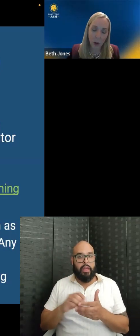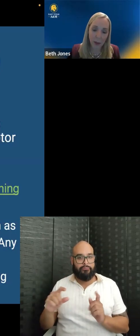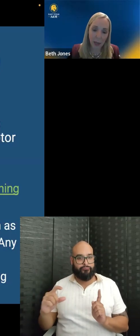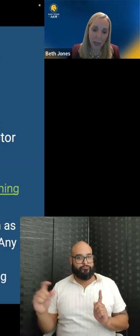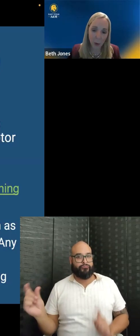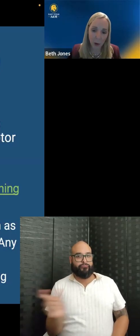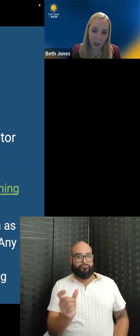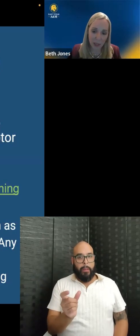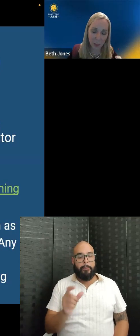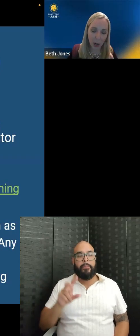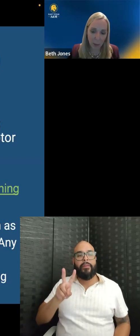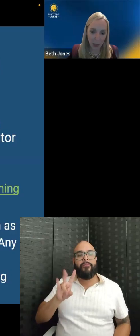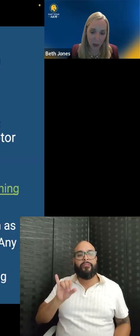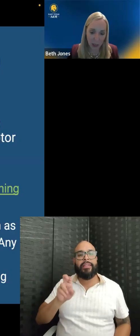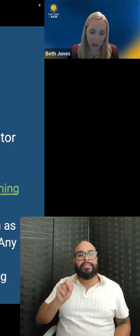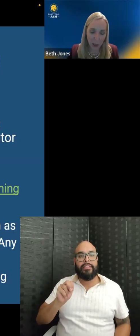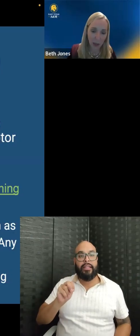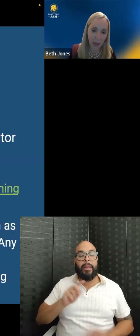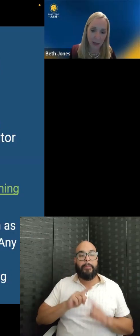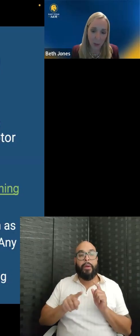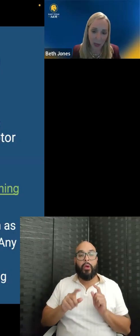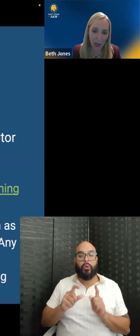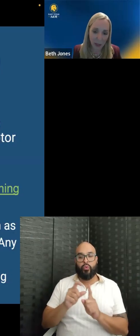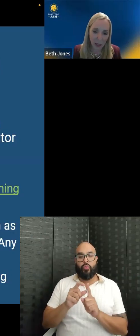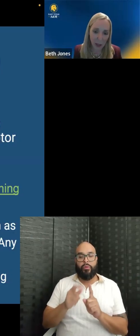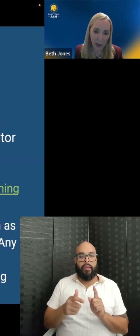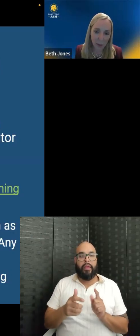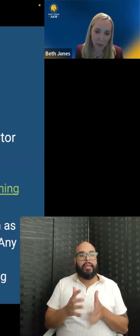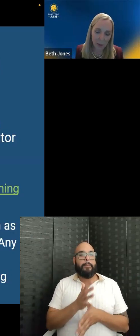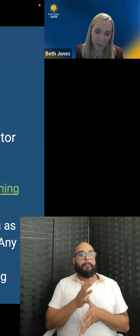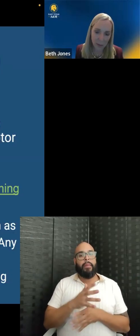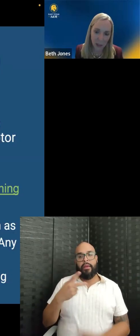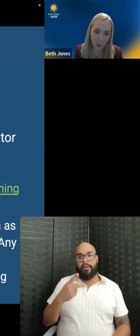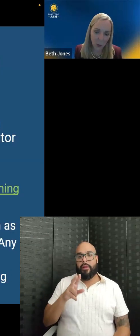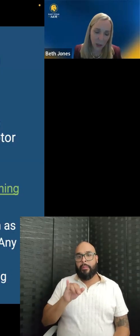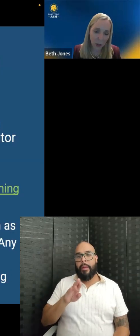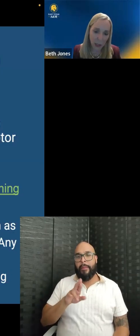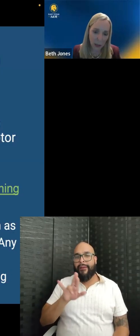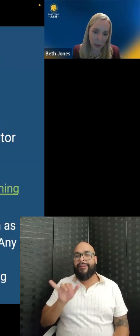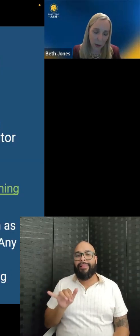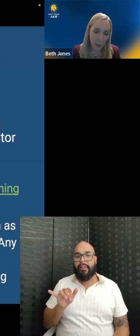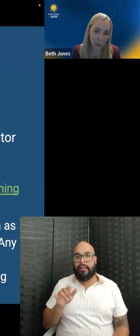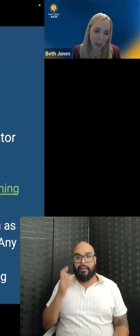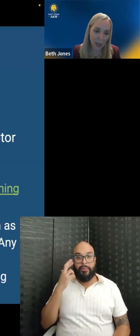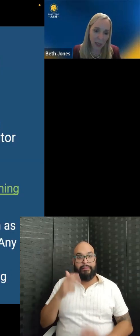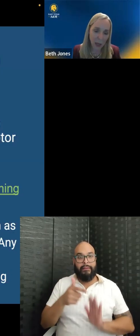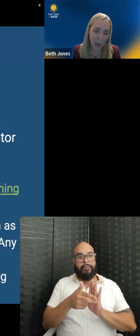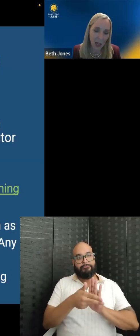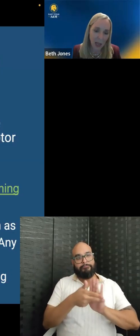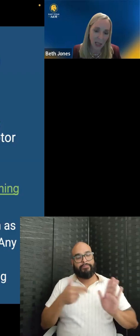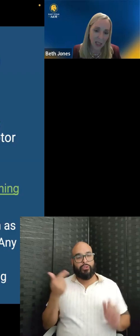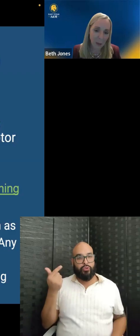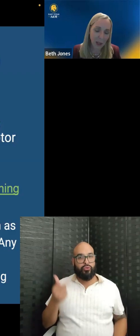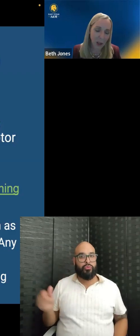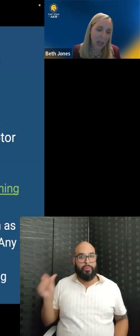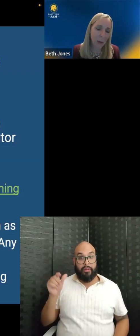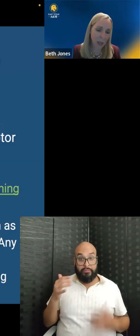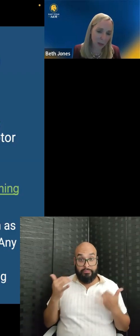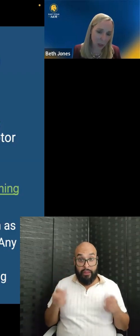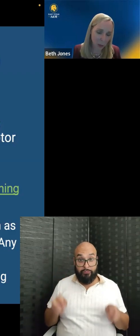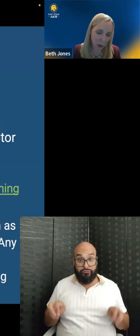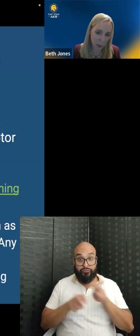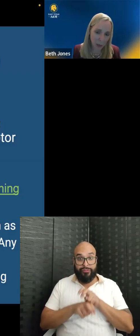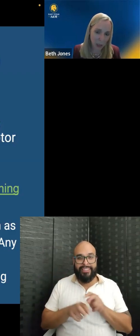Well, the key word there is primarily, and that's why I have it denoted in green, because it doesn't mean there can't be a vision problem.